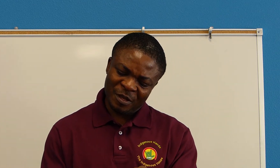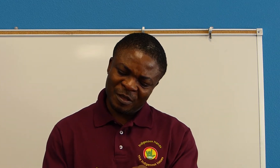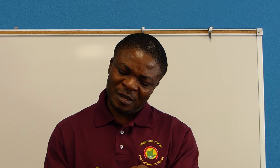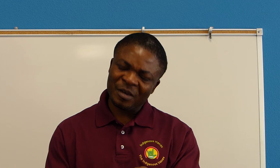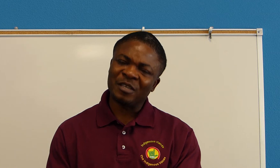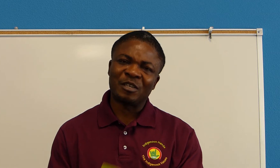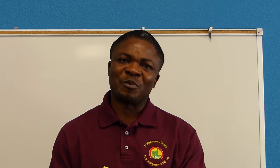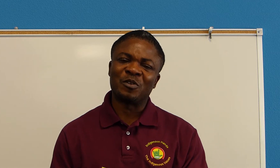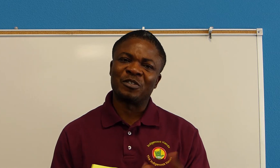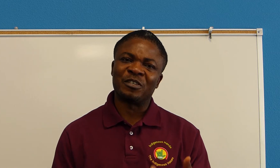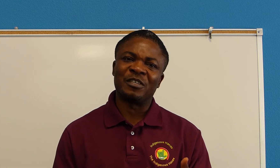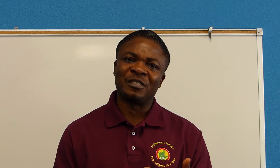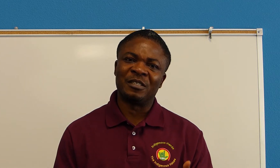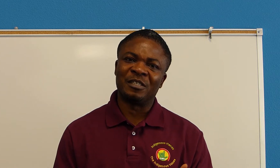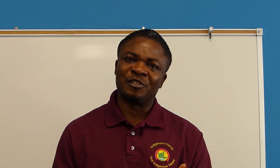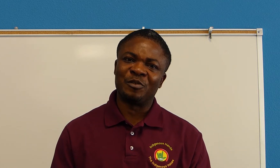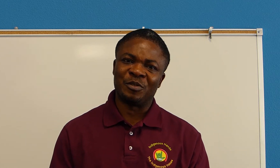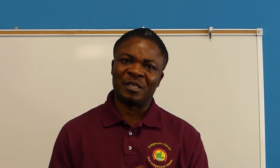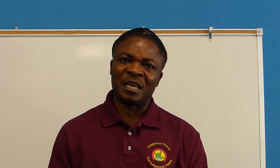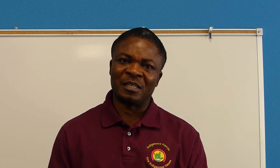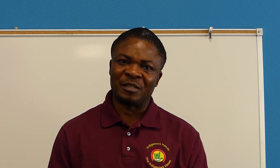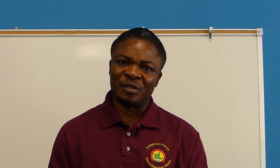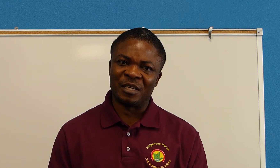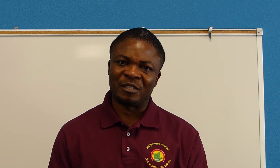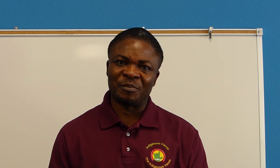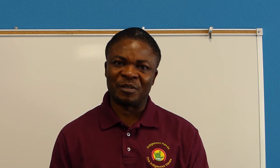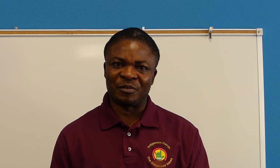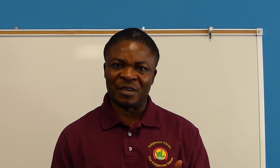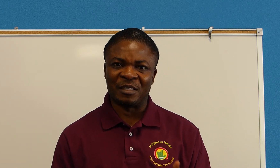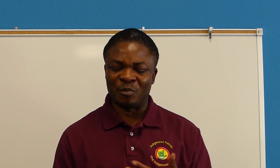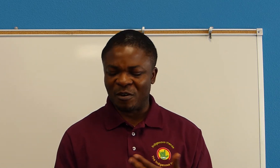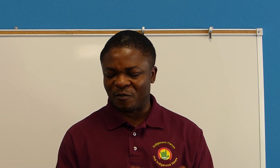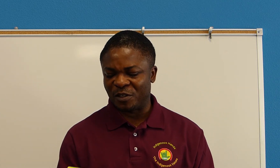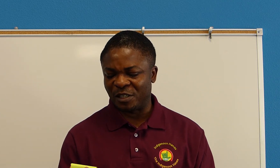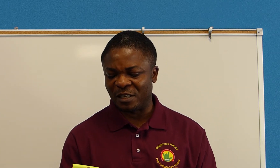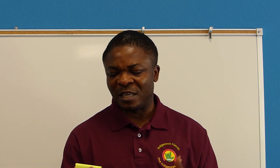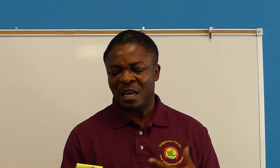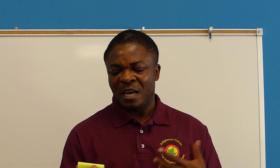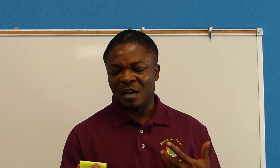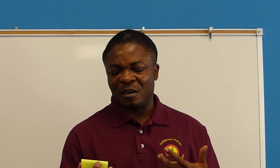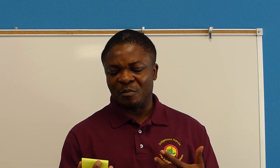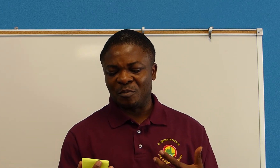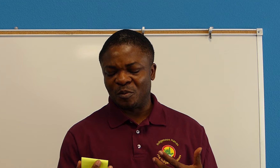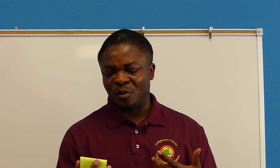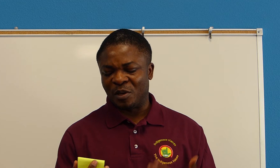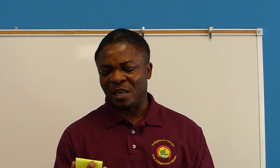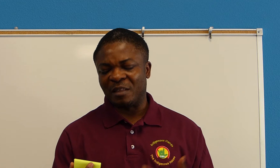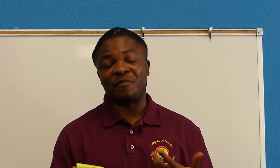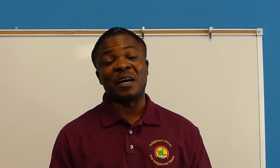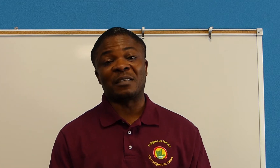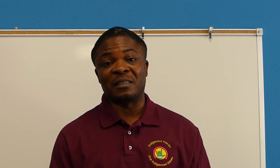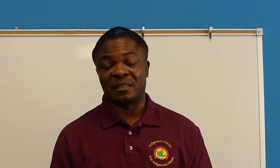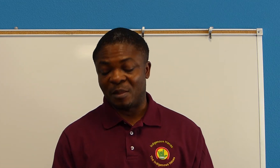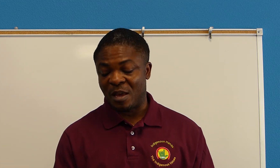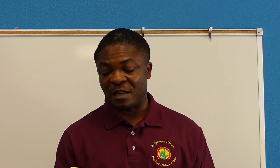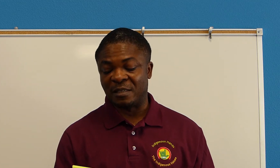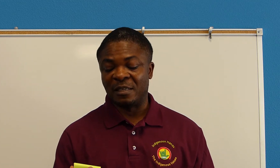there are some concerning issues that today's topic raised one of which is, looking at the factors that